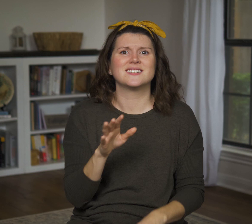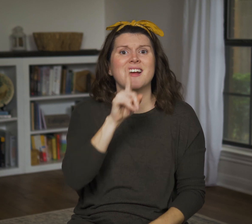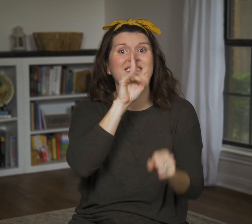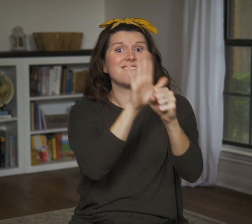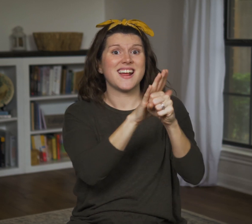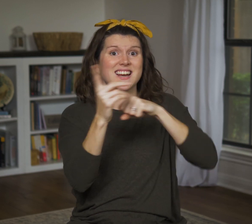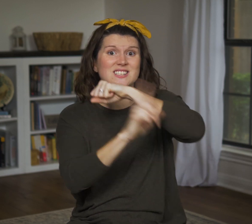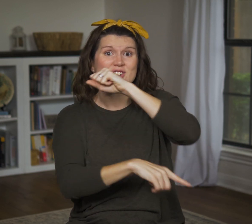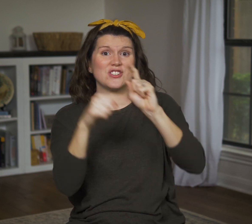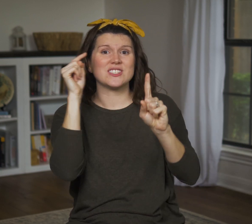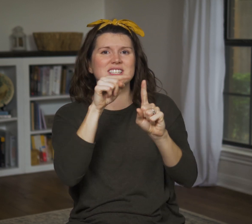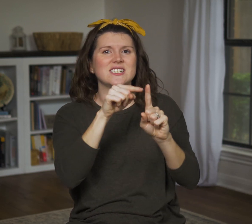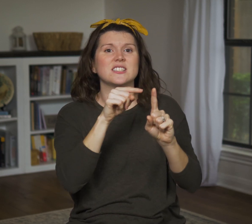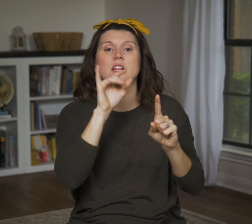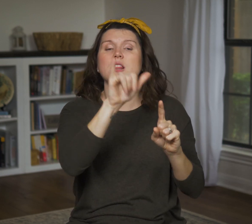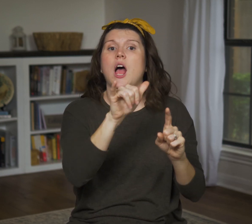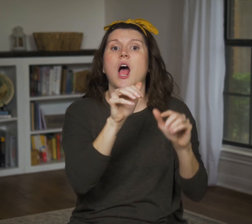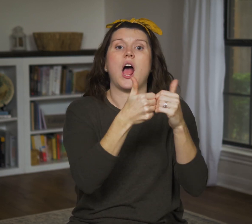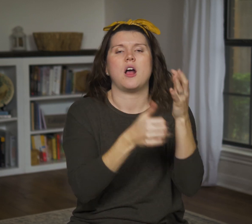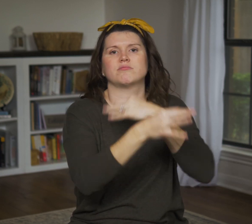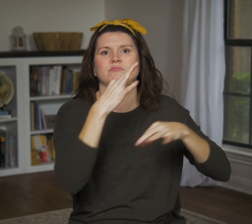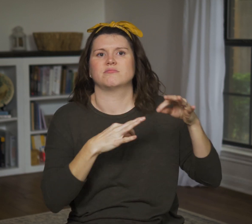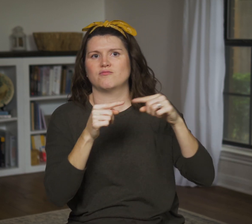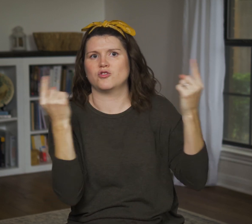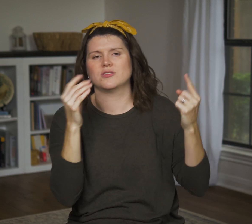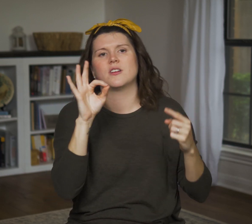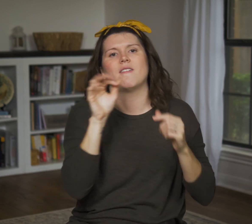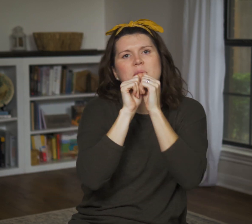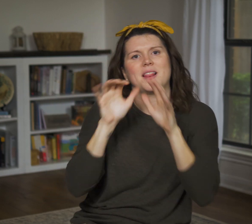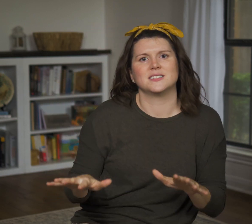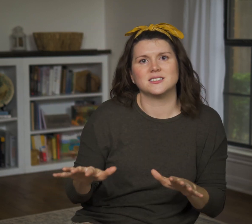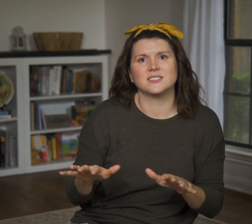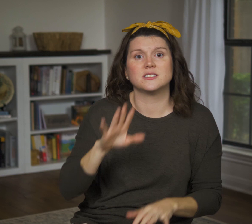Covenant curses are typically the complete reversal of blessing.